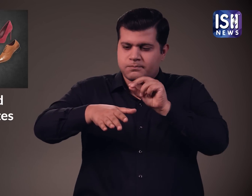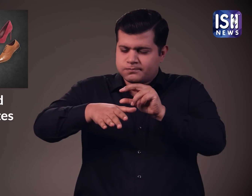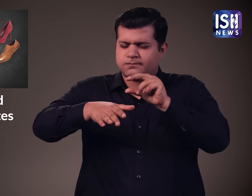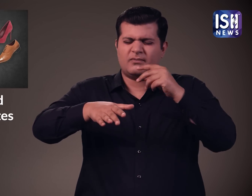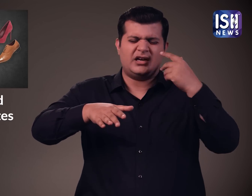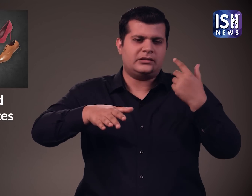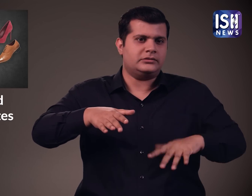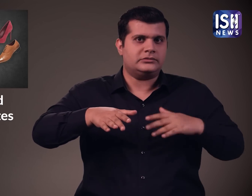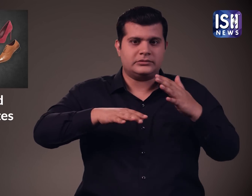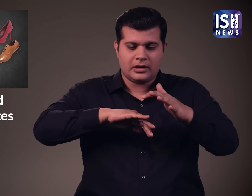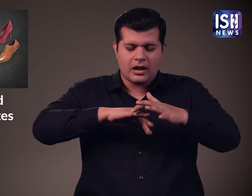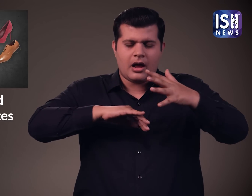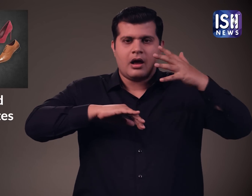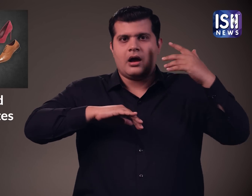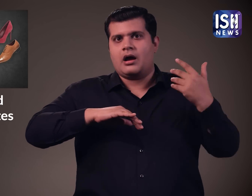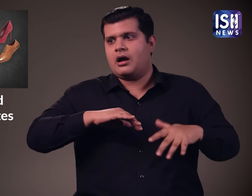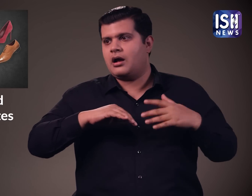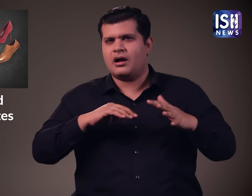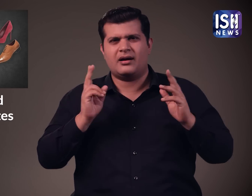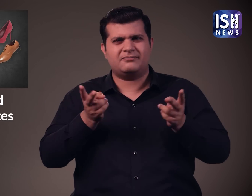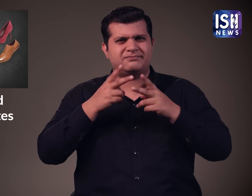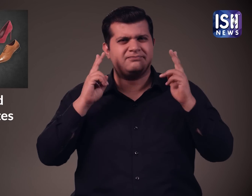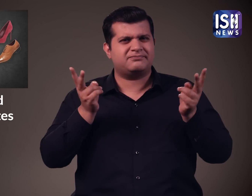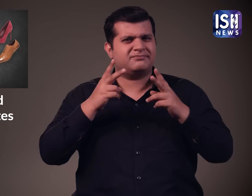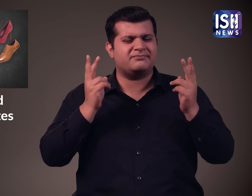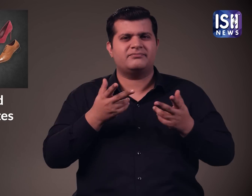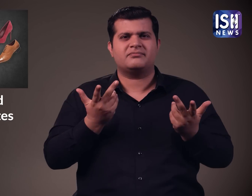There maybe a blister etc which are also painful.